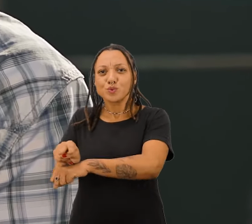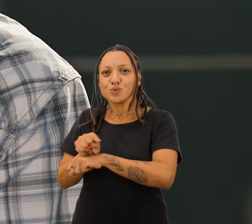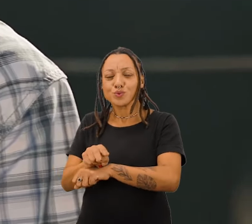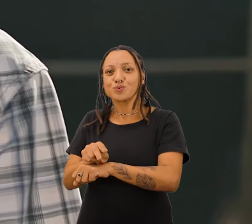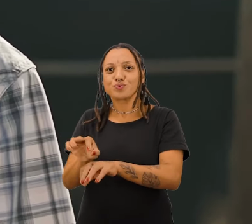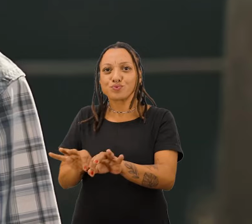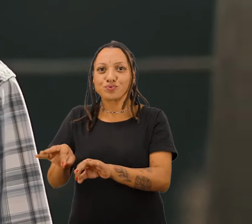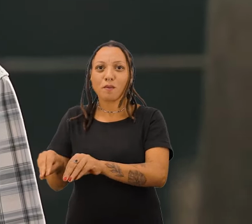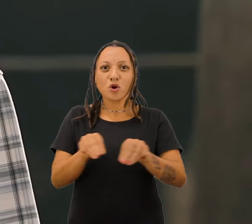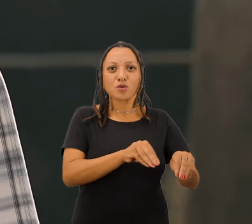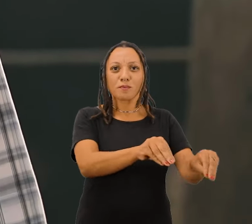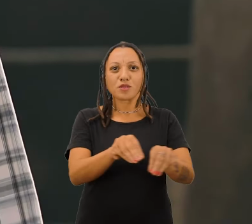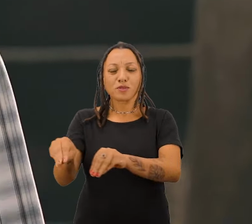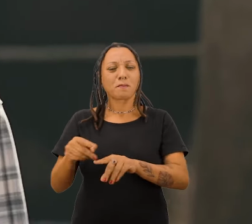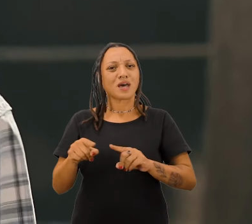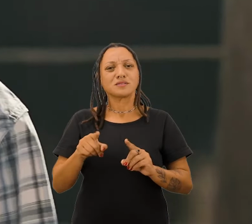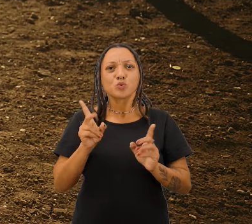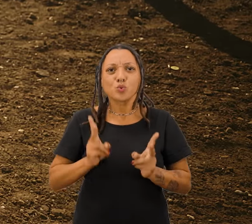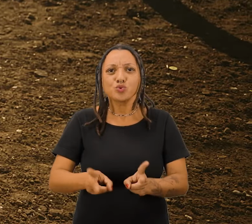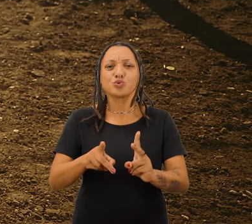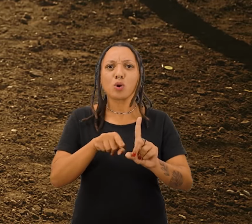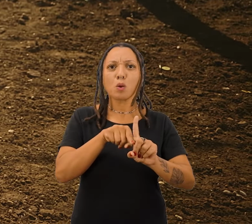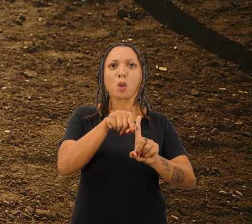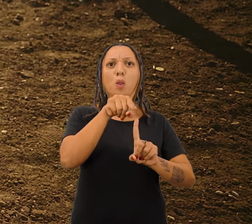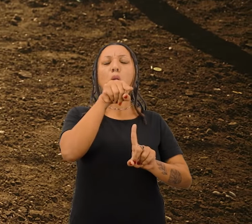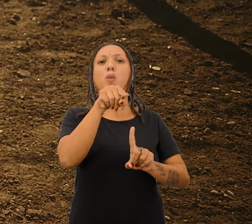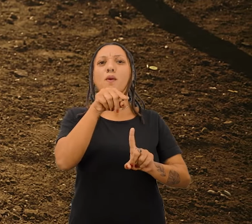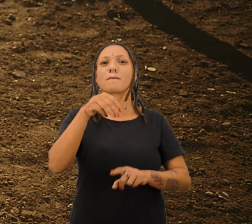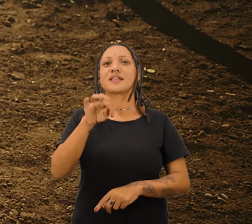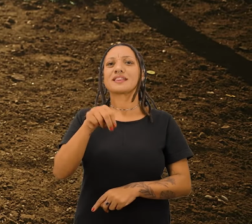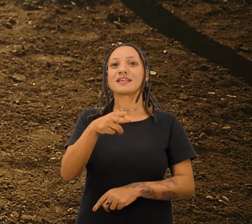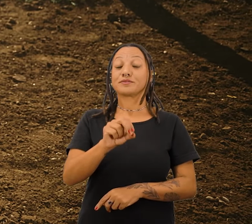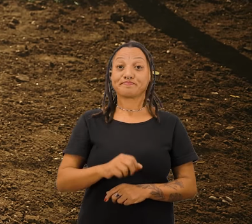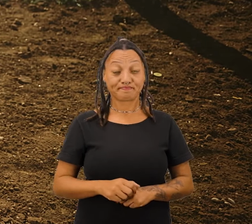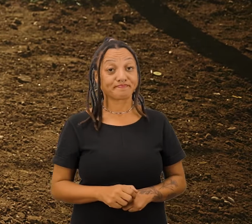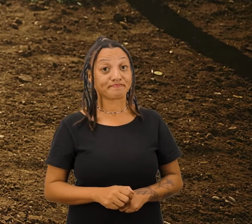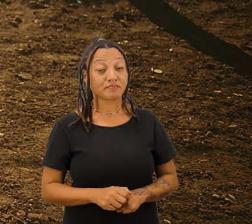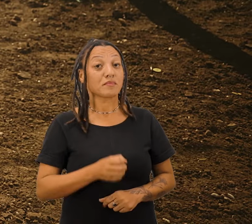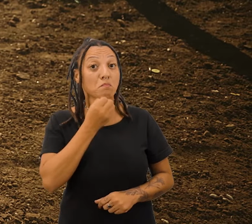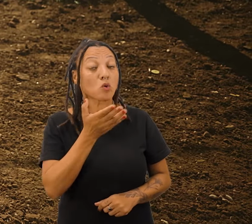but the sensors are emitting high levels of methane gas. How do we reduce this? [Anderson] Hi, guys. Great question.